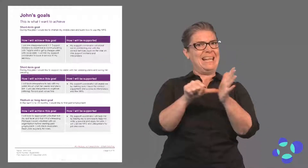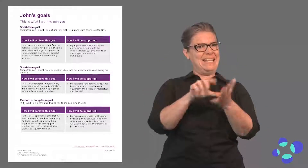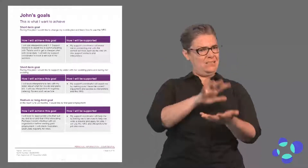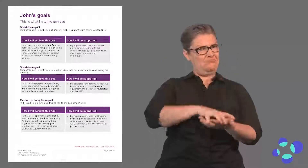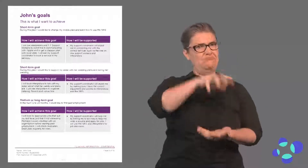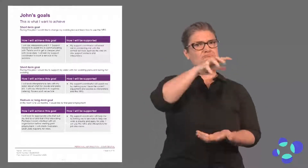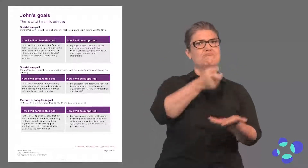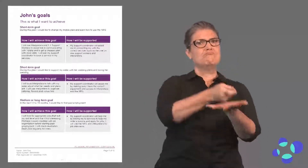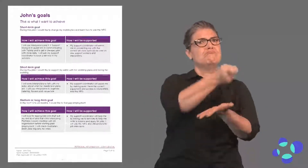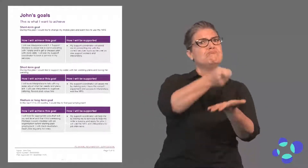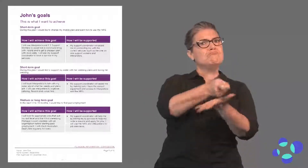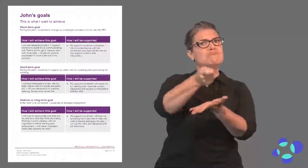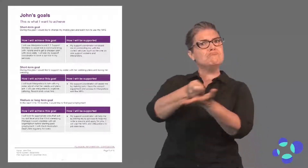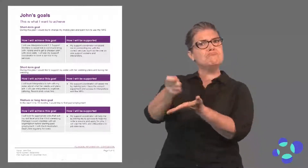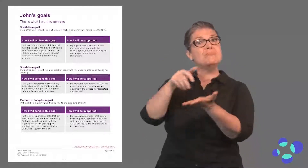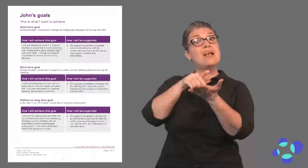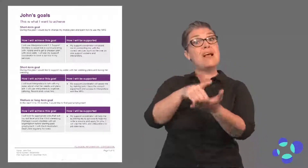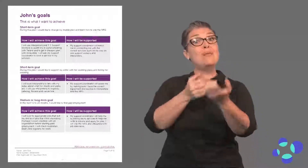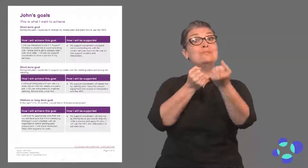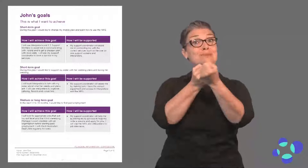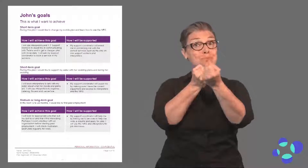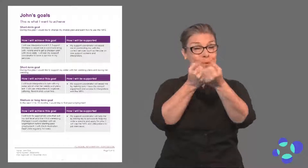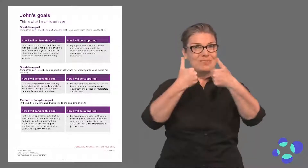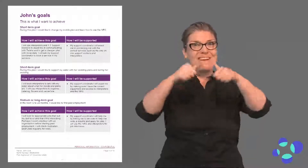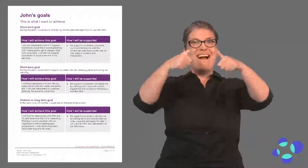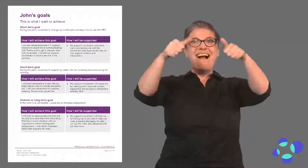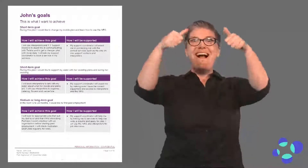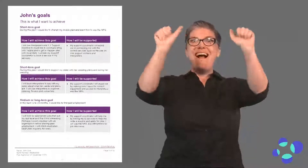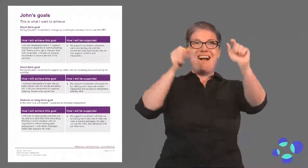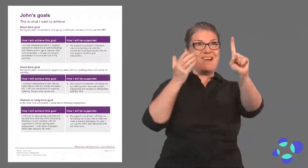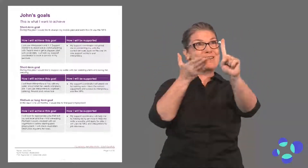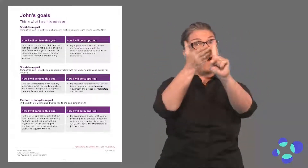and then the funding that's allocated and how you can pay